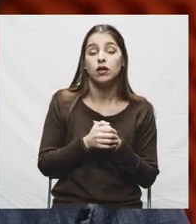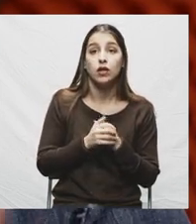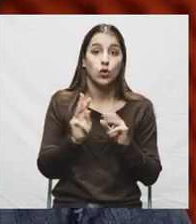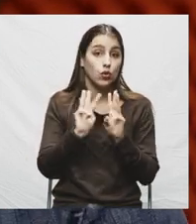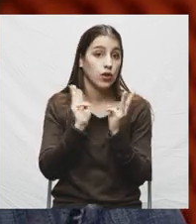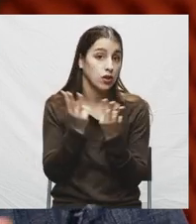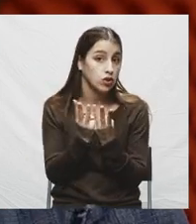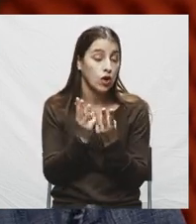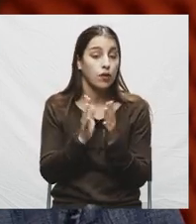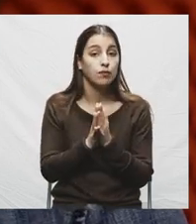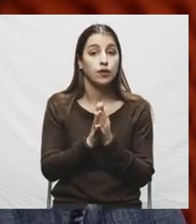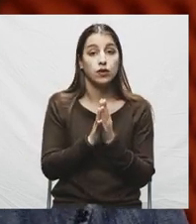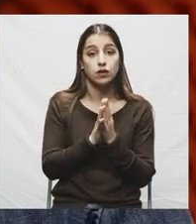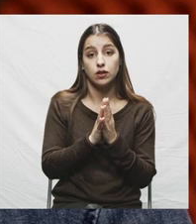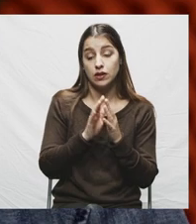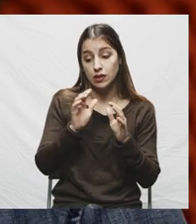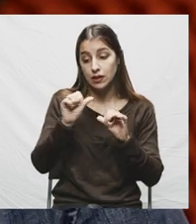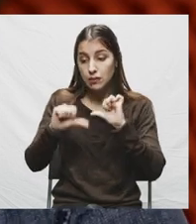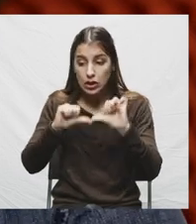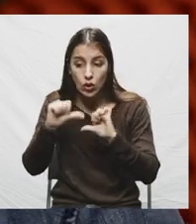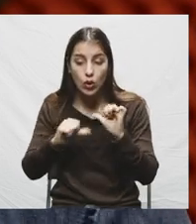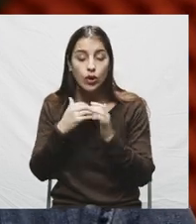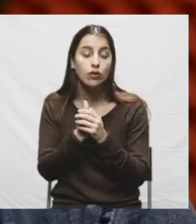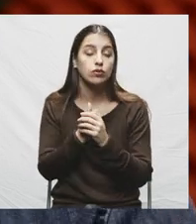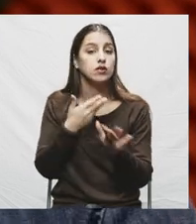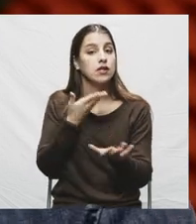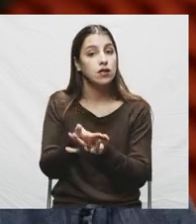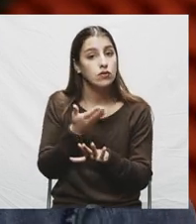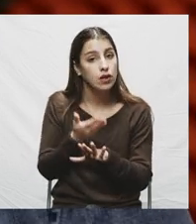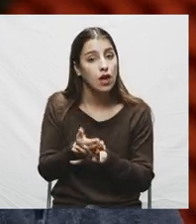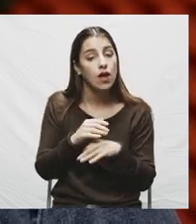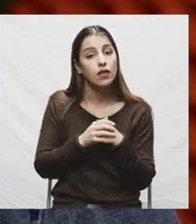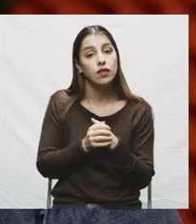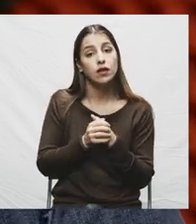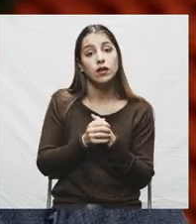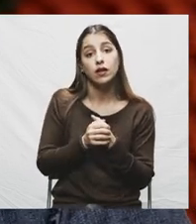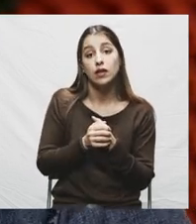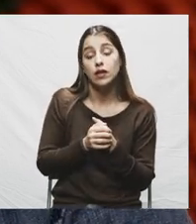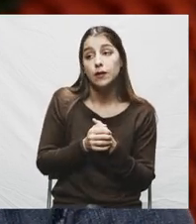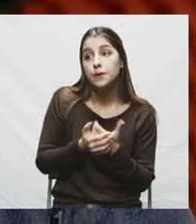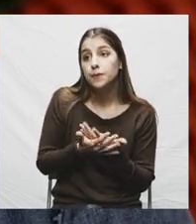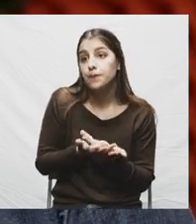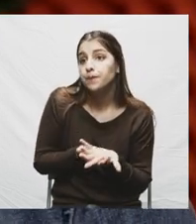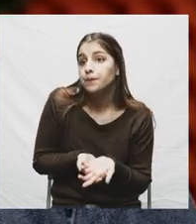Everything with topics around gender and sexuality, gender identity.